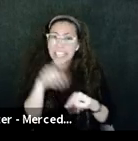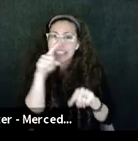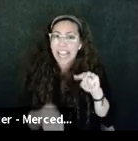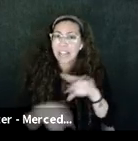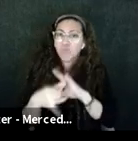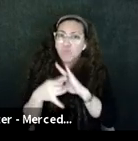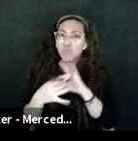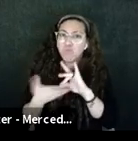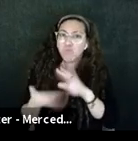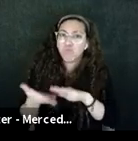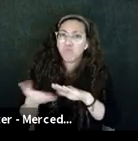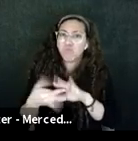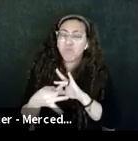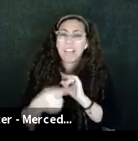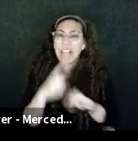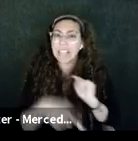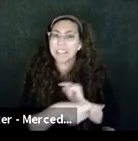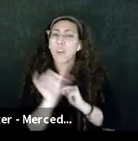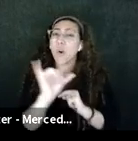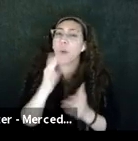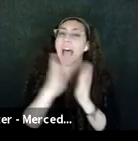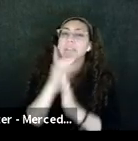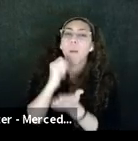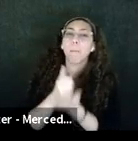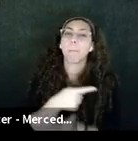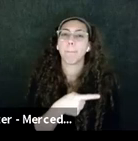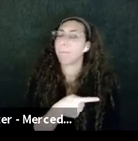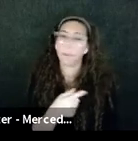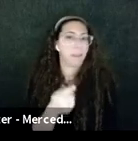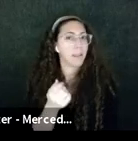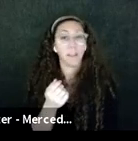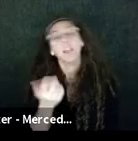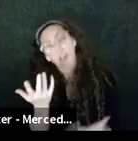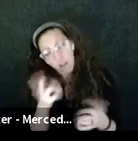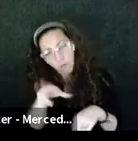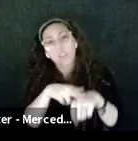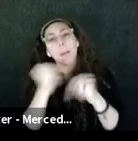Jason Williams: And then the ability to ask for help. And this is another thing that a lot of us struggle with. And I hate asking for help.